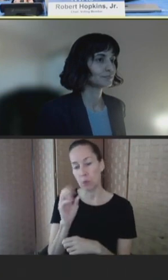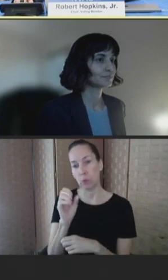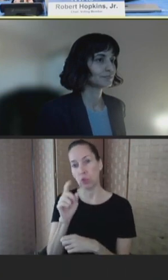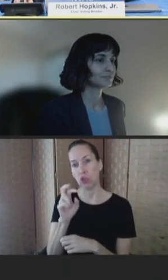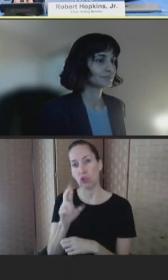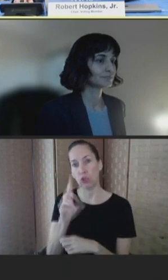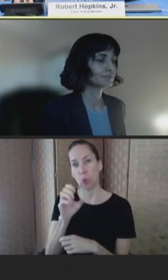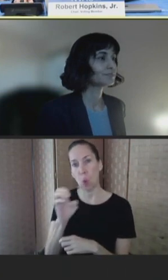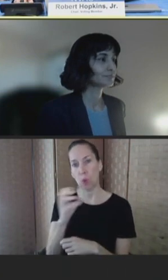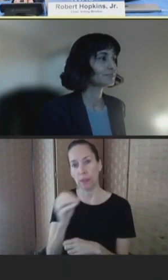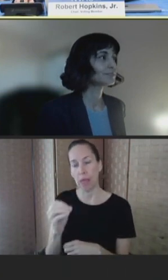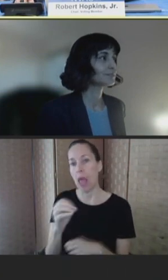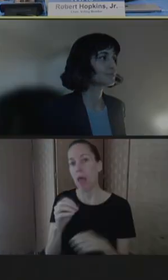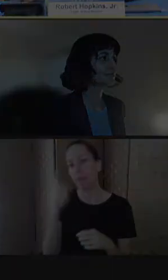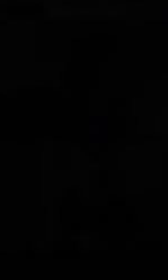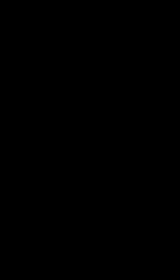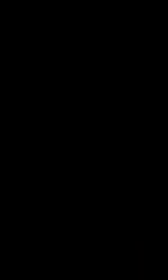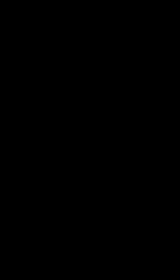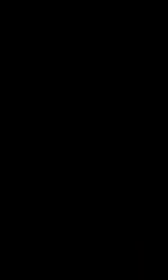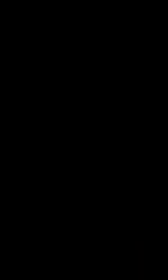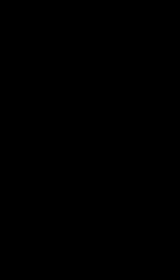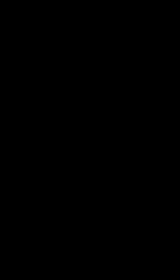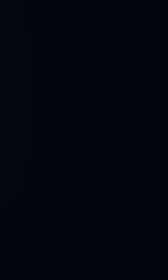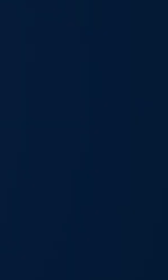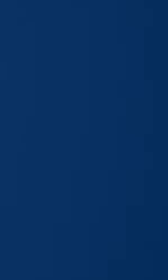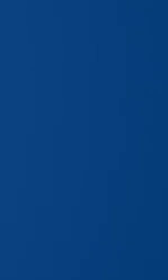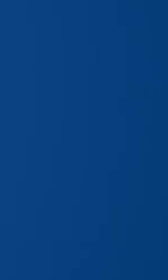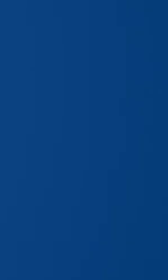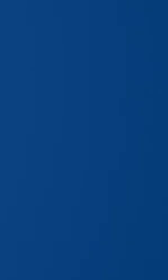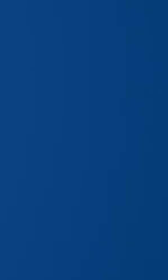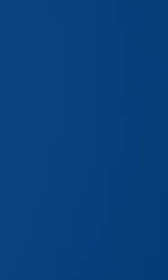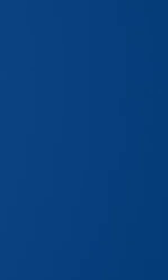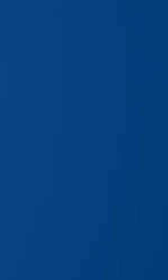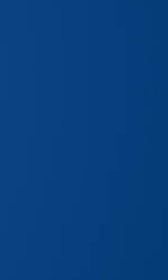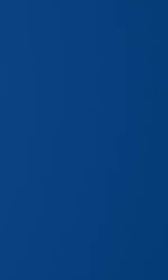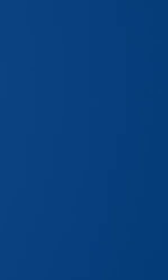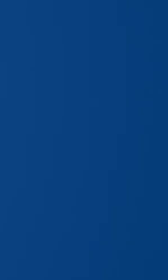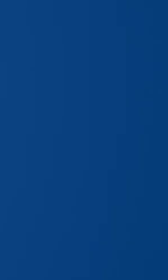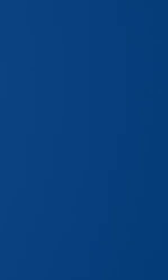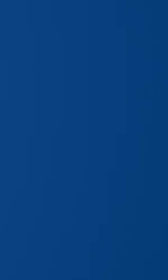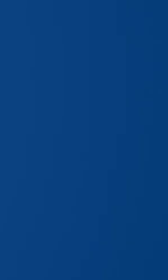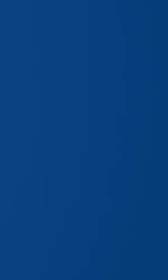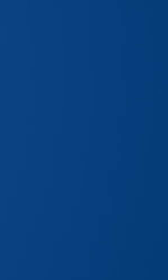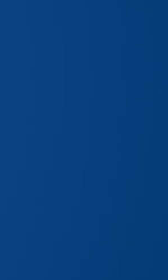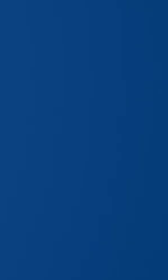Male Speaker: